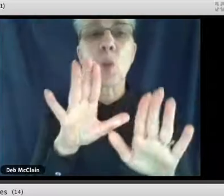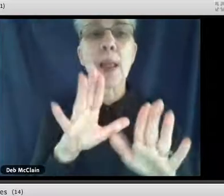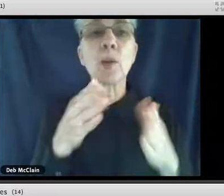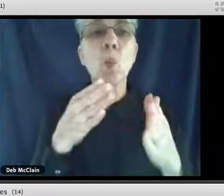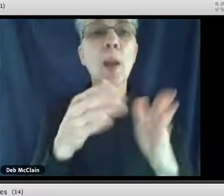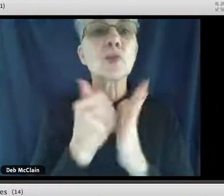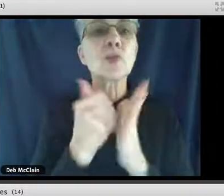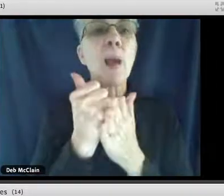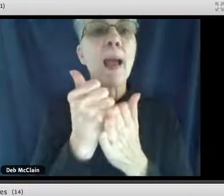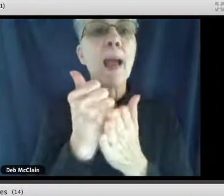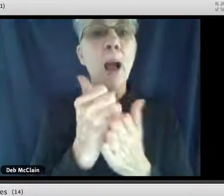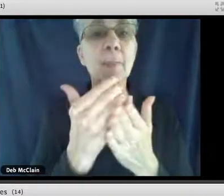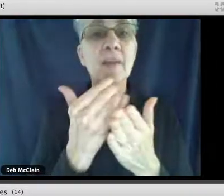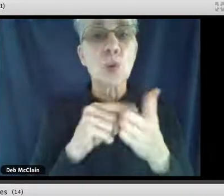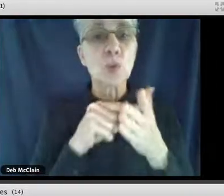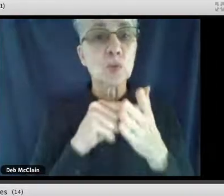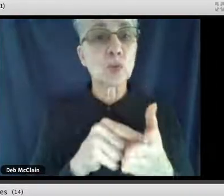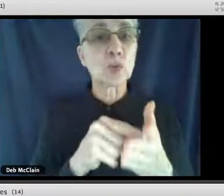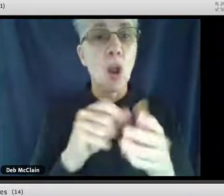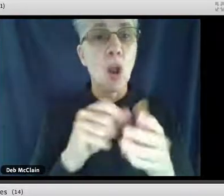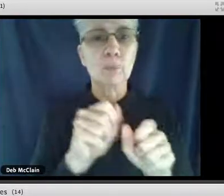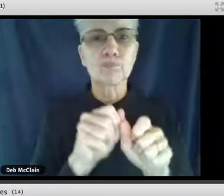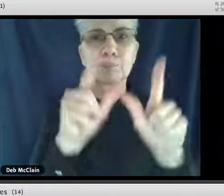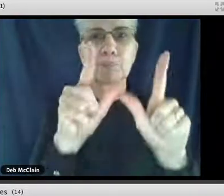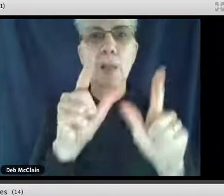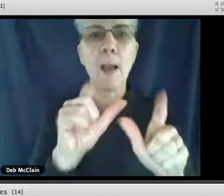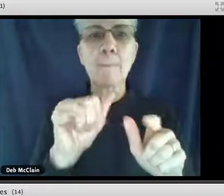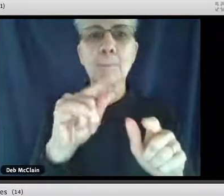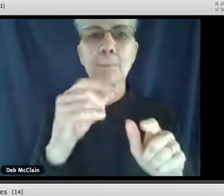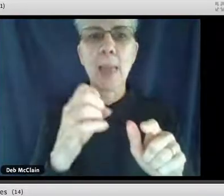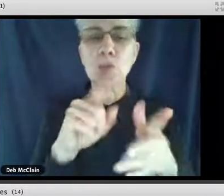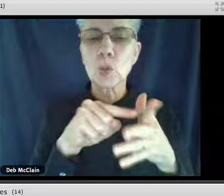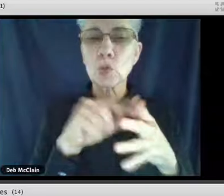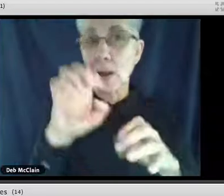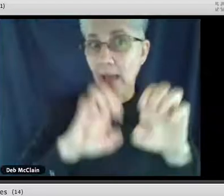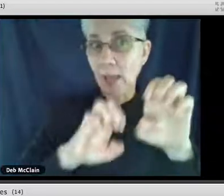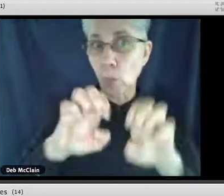and before you launch a page or you're just starting evaluation,